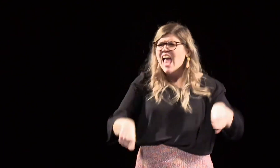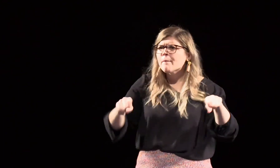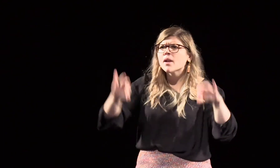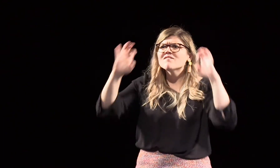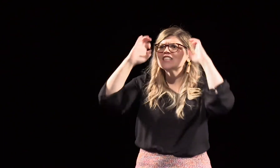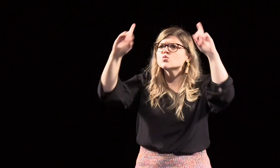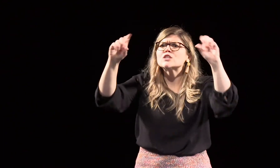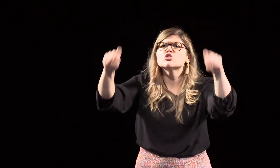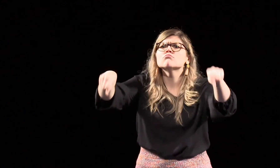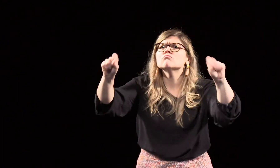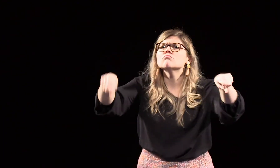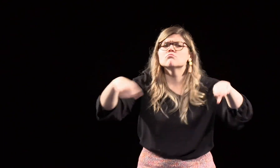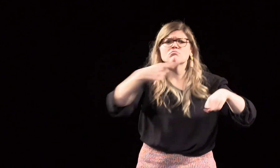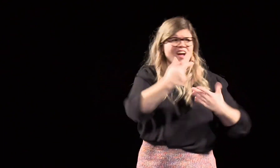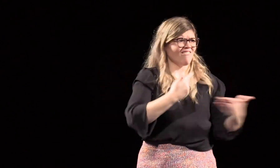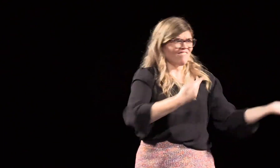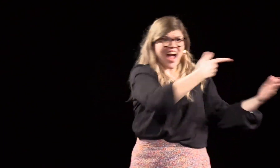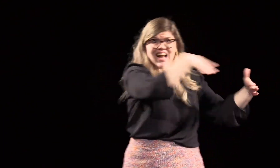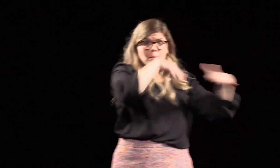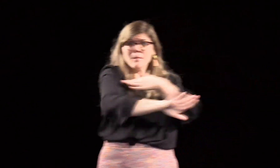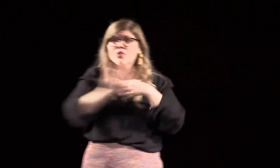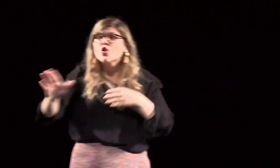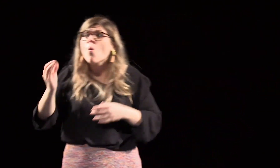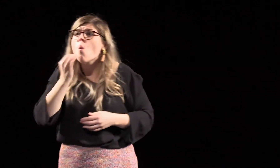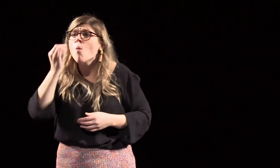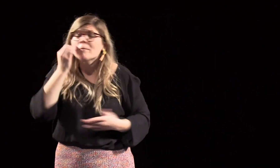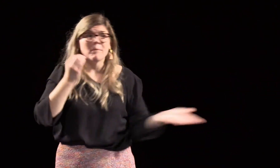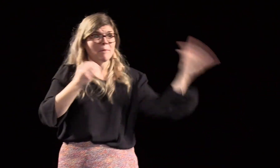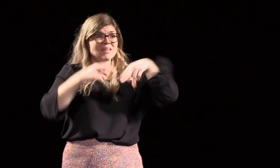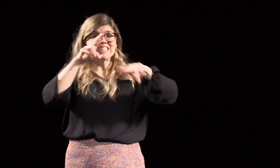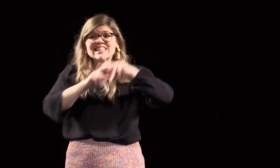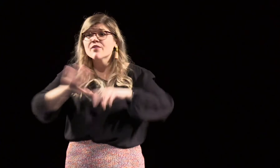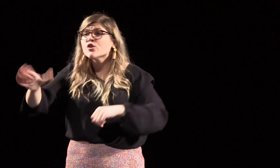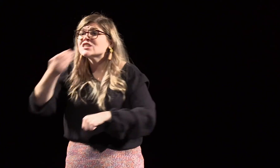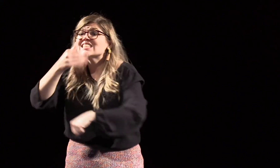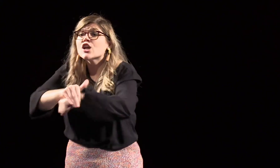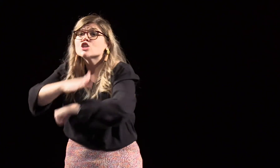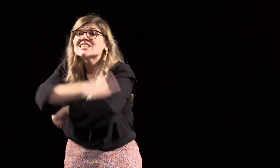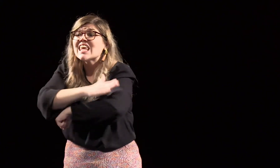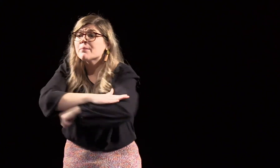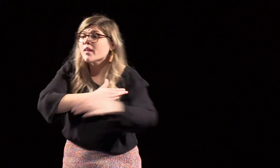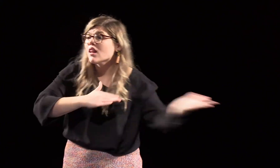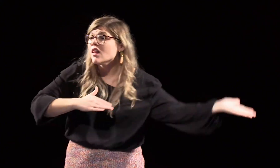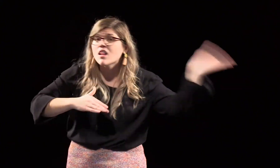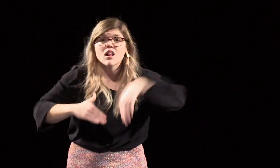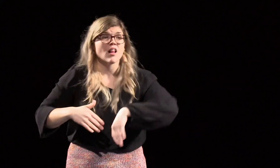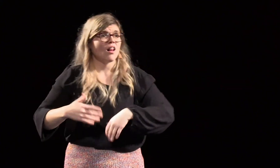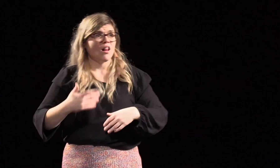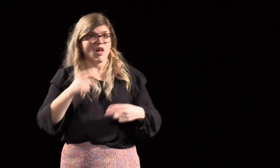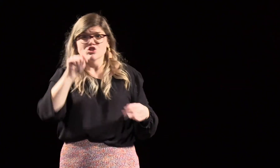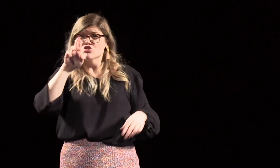Now, Carlin was educated. He hung out with these people. He went into their home. He sat at their table.